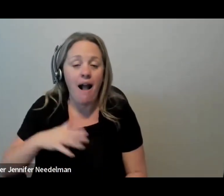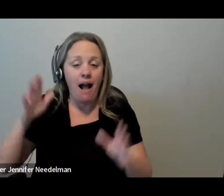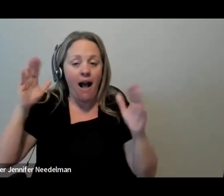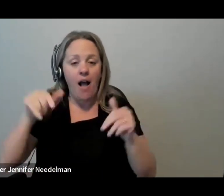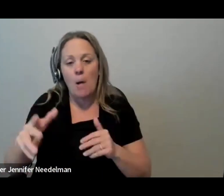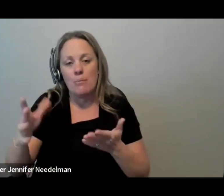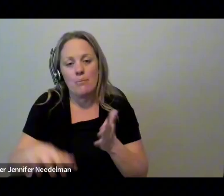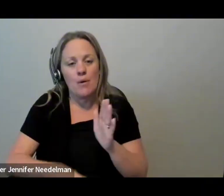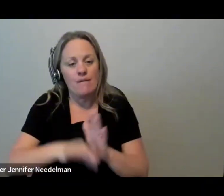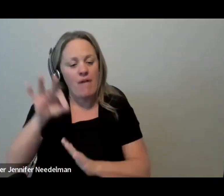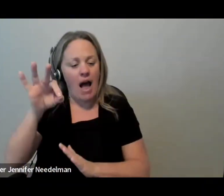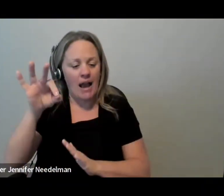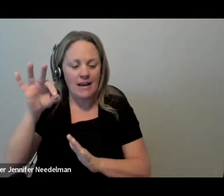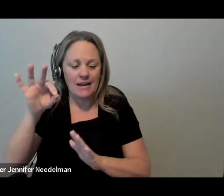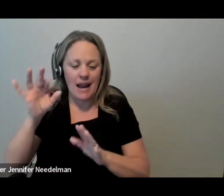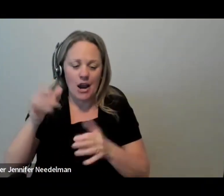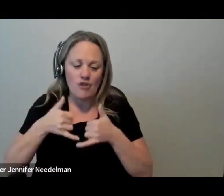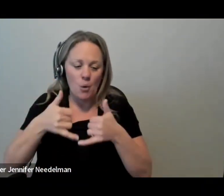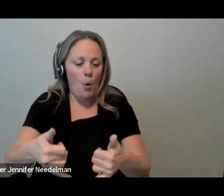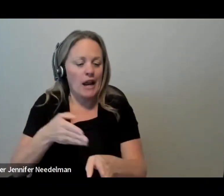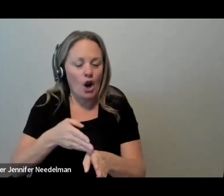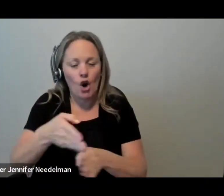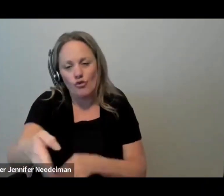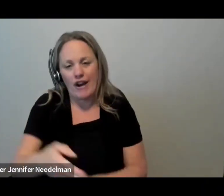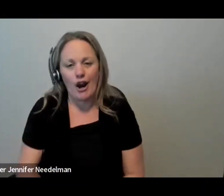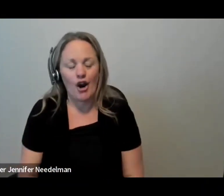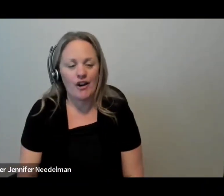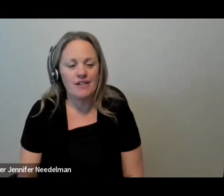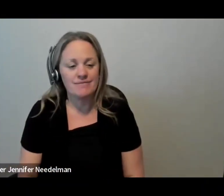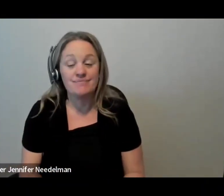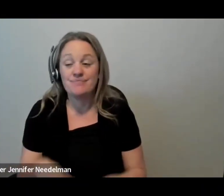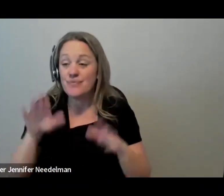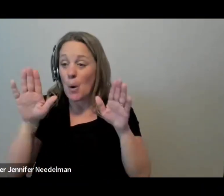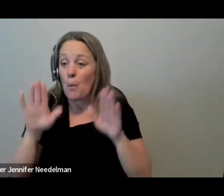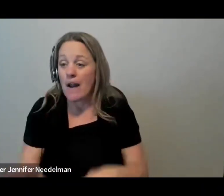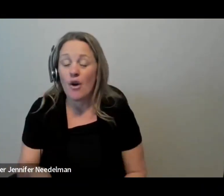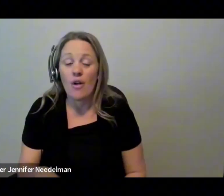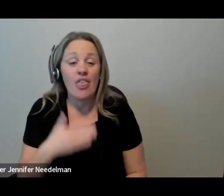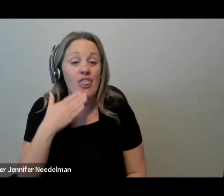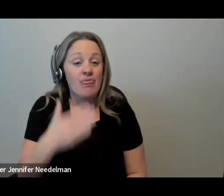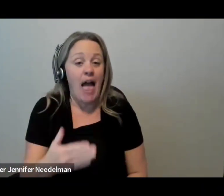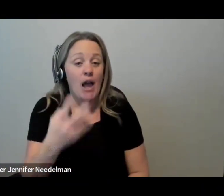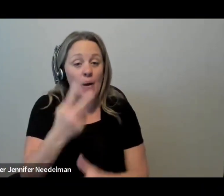of accessibility. Wonderful. Shyanne, Kristian, thank you both so much.